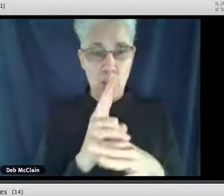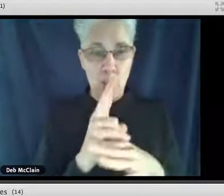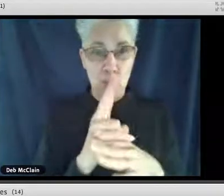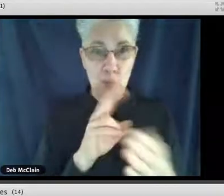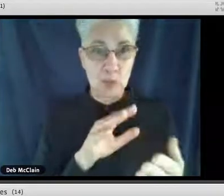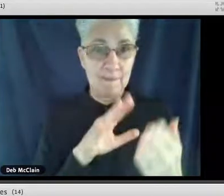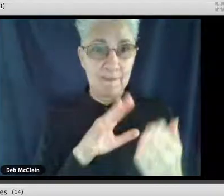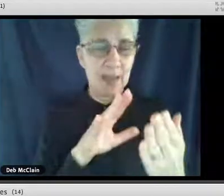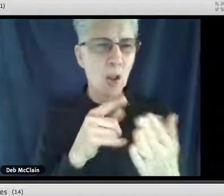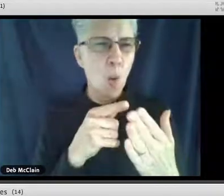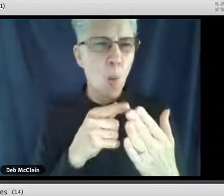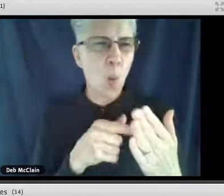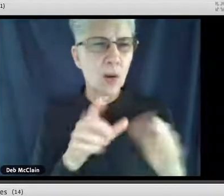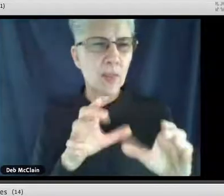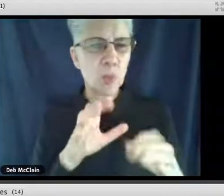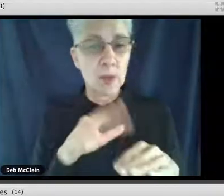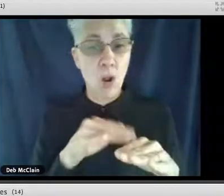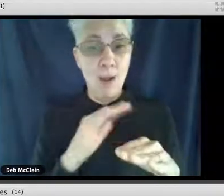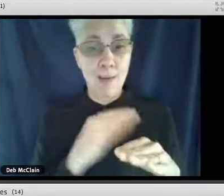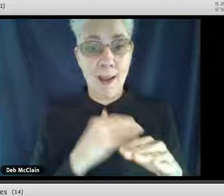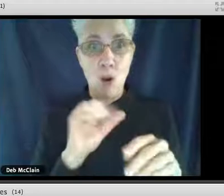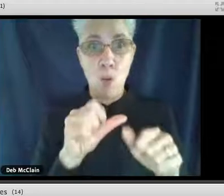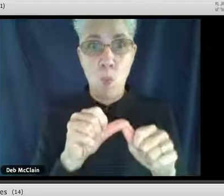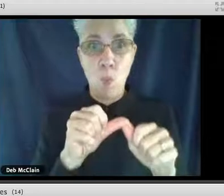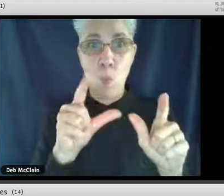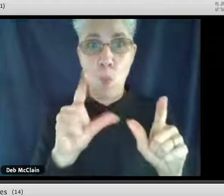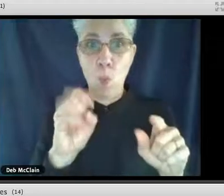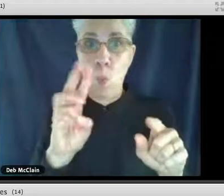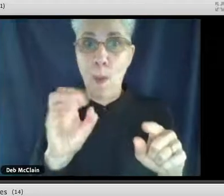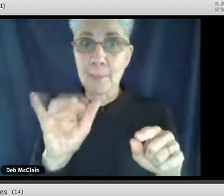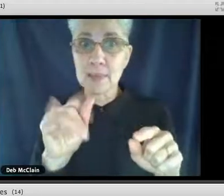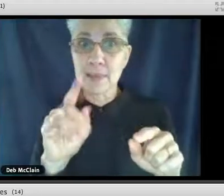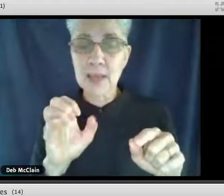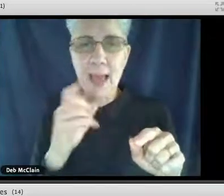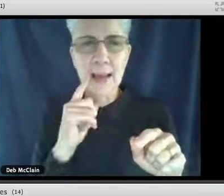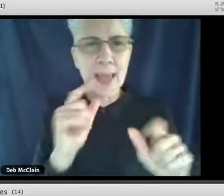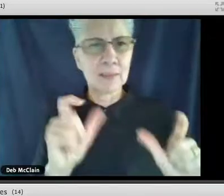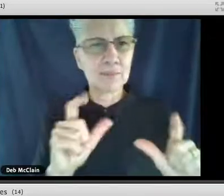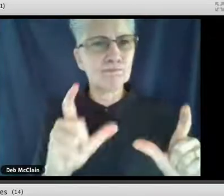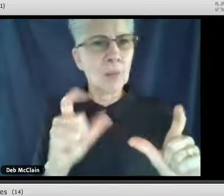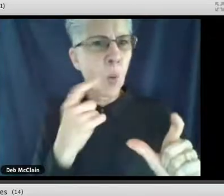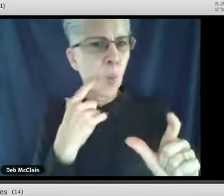What are they doing on our site, and what do you think... Who do you think they are? And we'll look at the end.